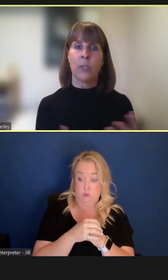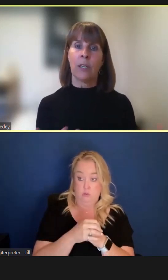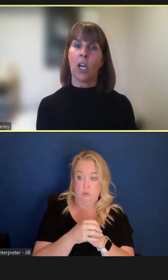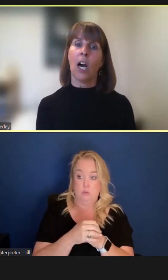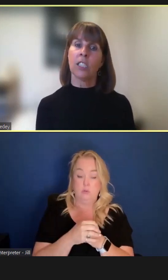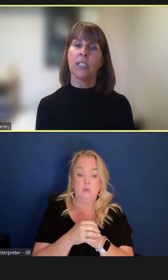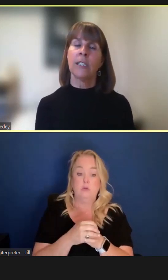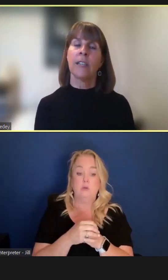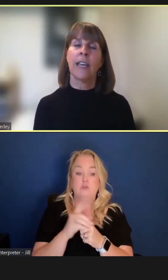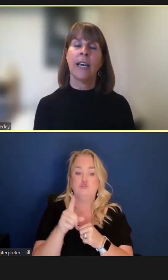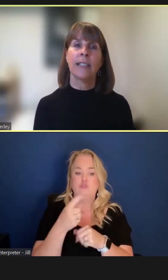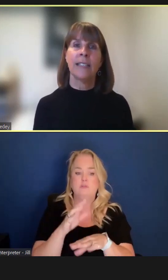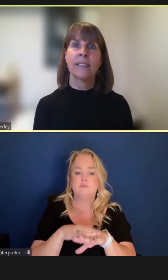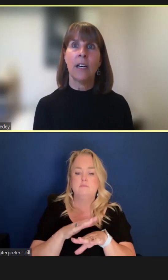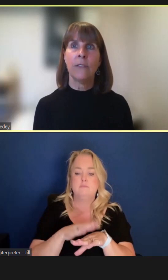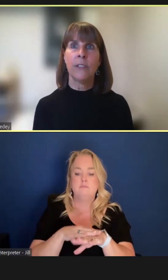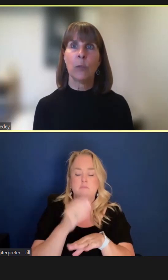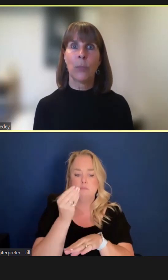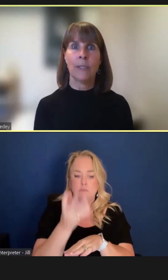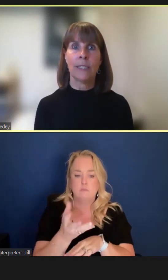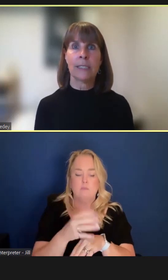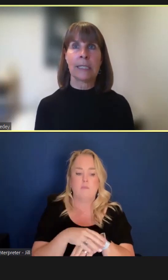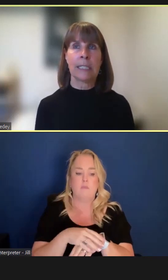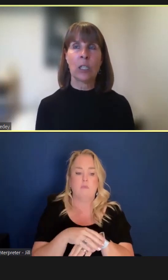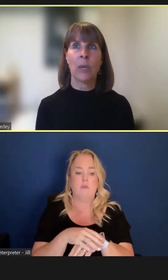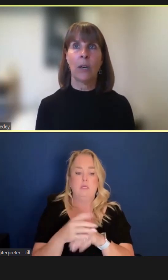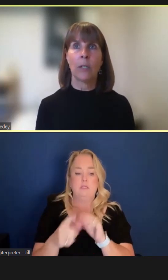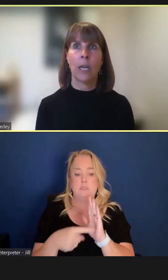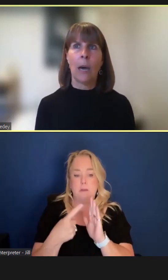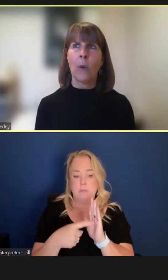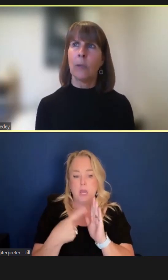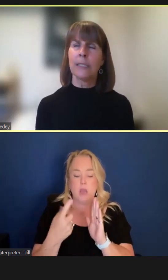caution that it's often appealing to think about well I want to see how